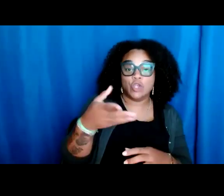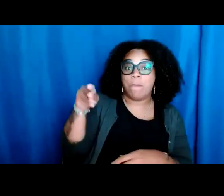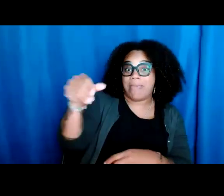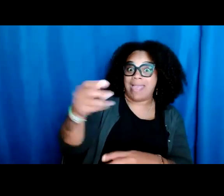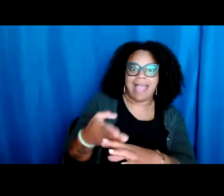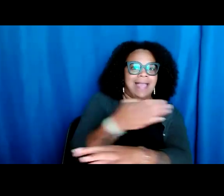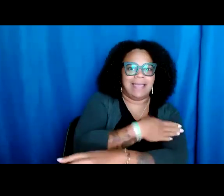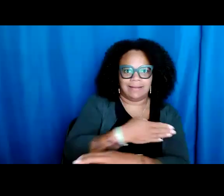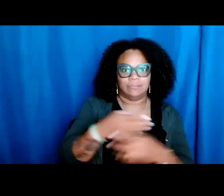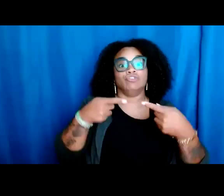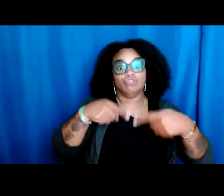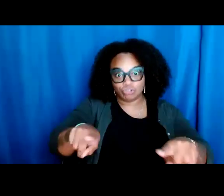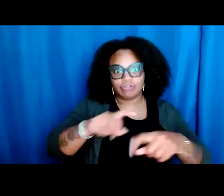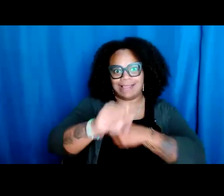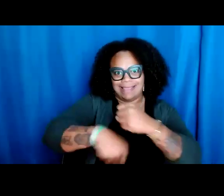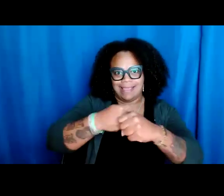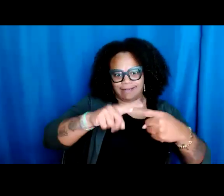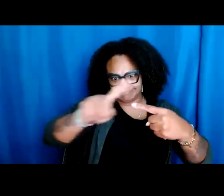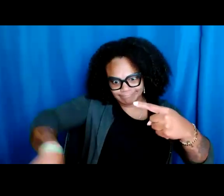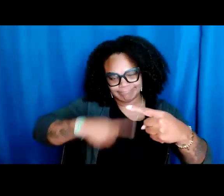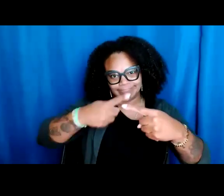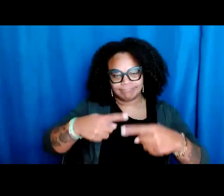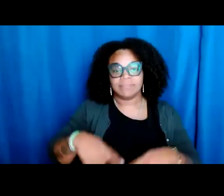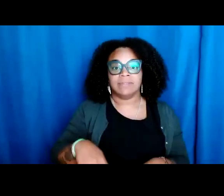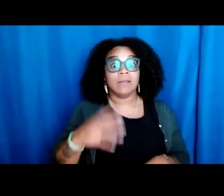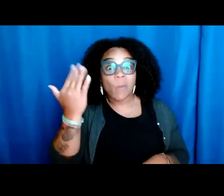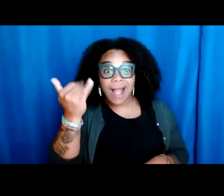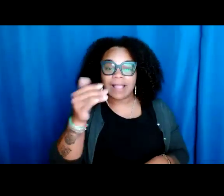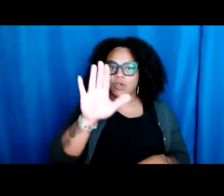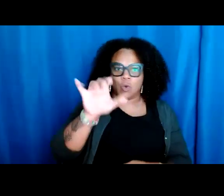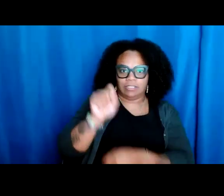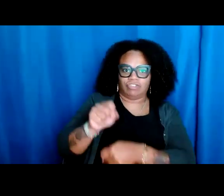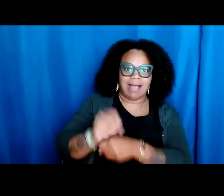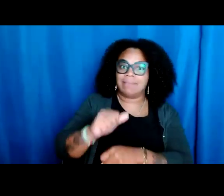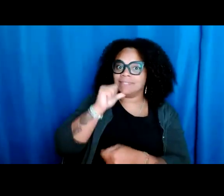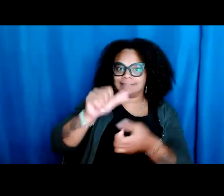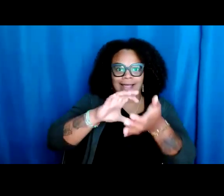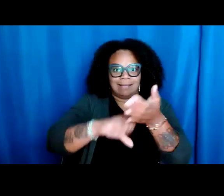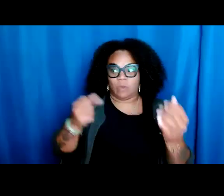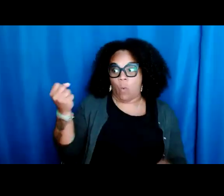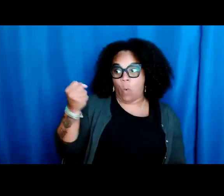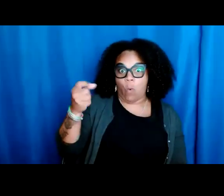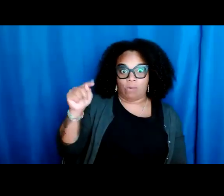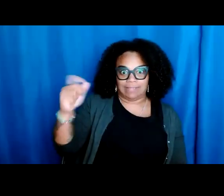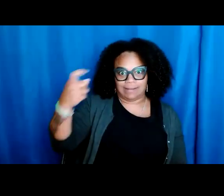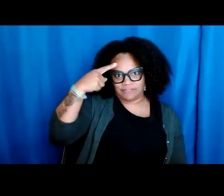Since you don't have an employer withholding taxes from your paycheck, you have to do it yourself.